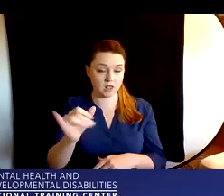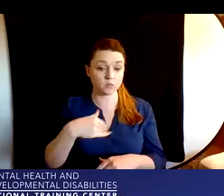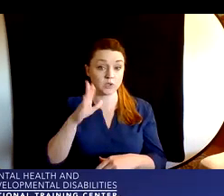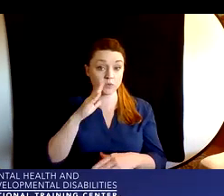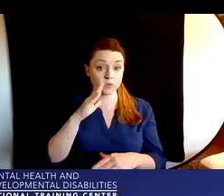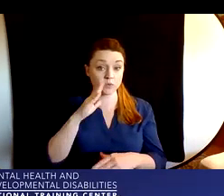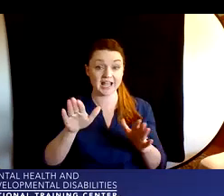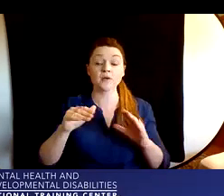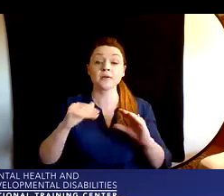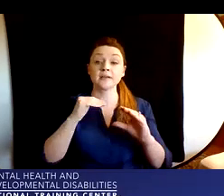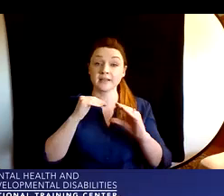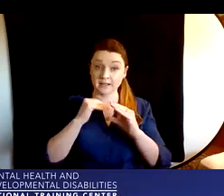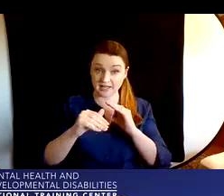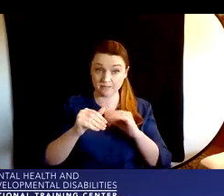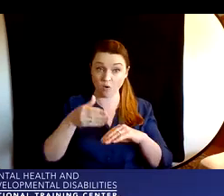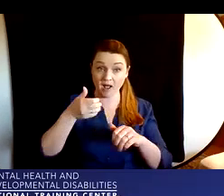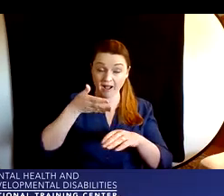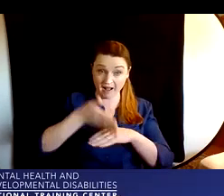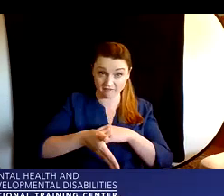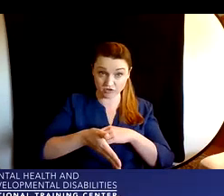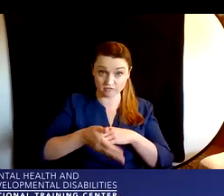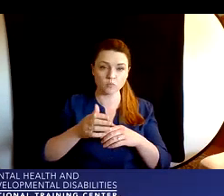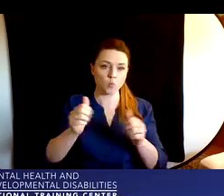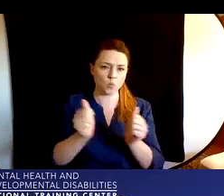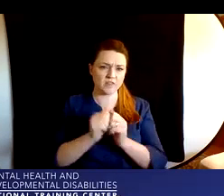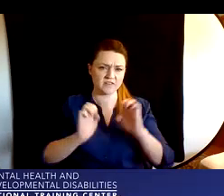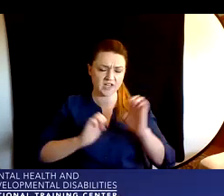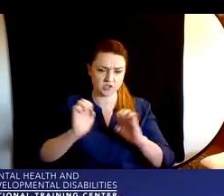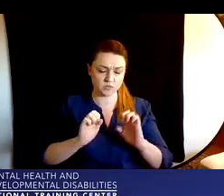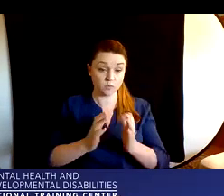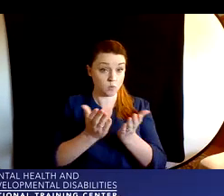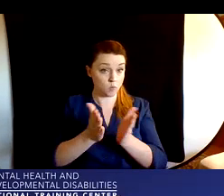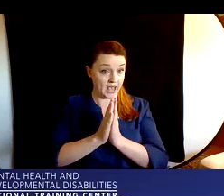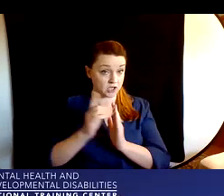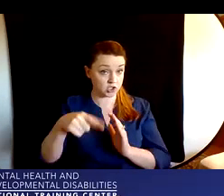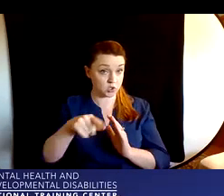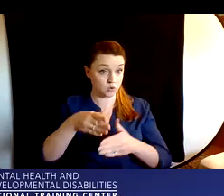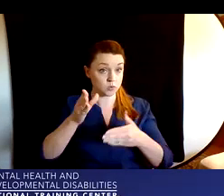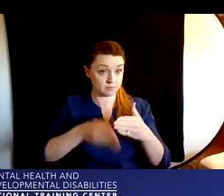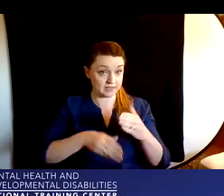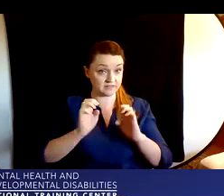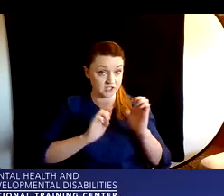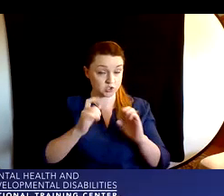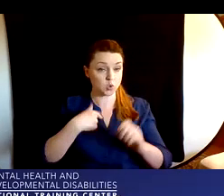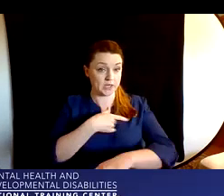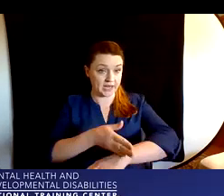following the webinar with an evaluation. We ask you to complete the evaluation so we can improve future webinars.